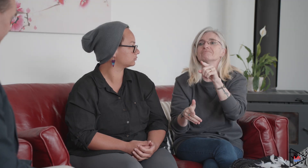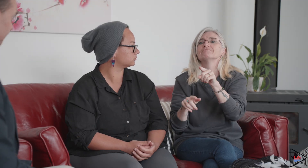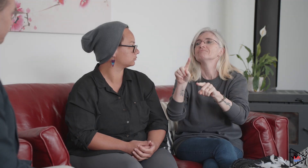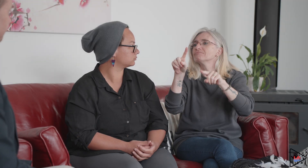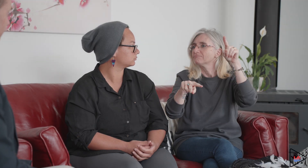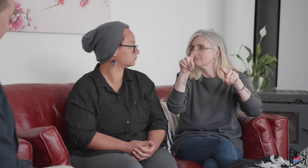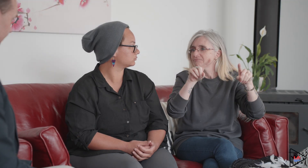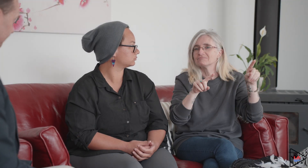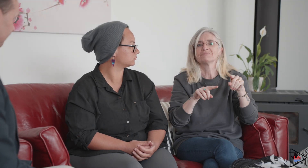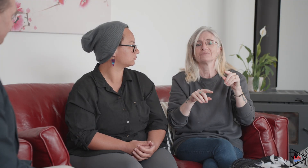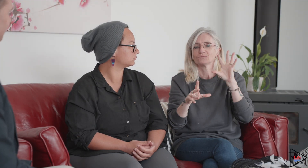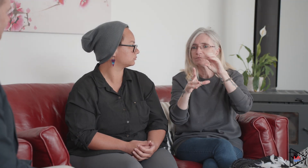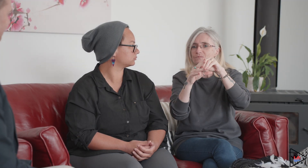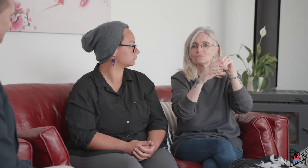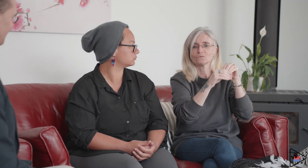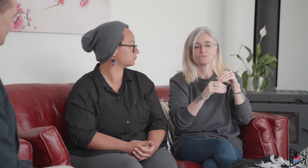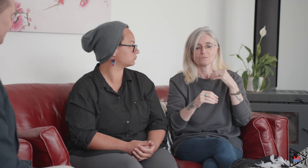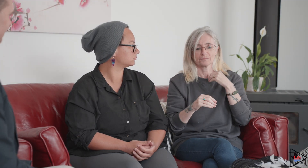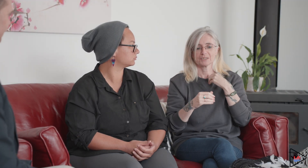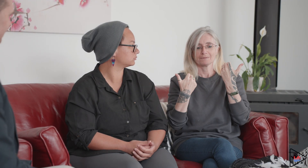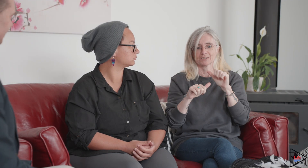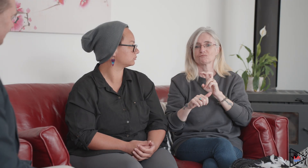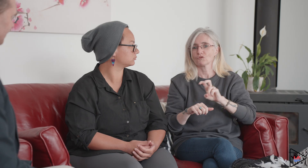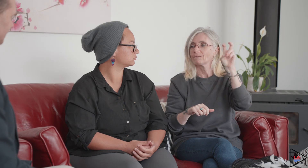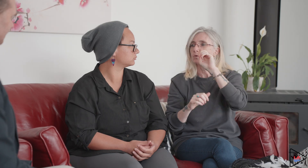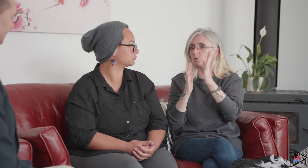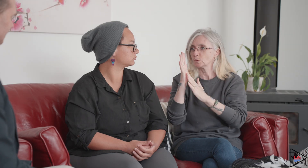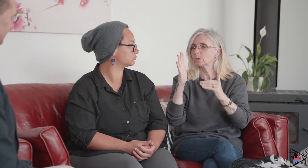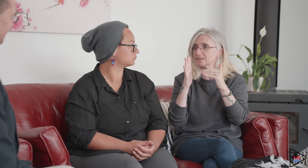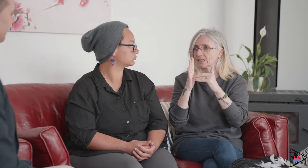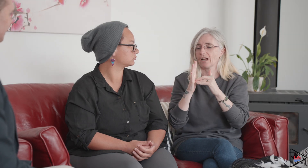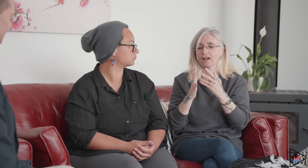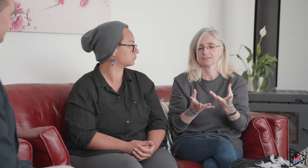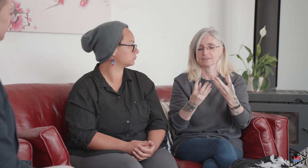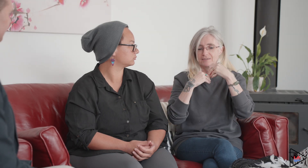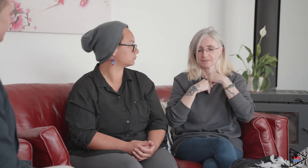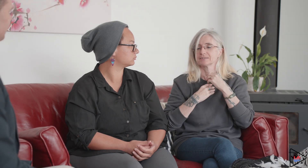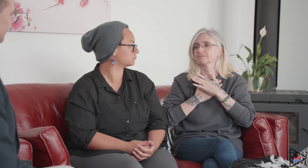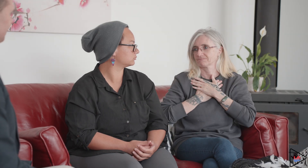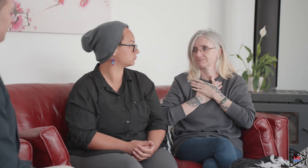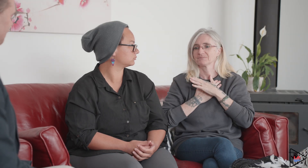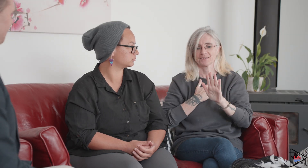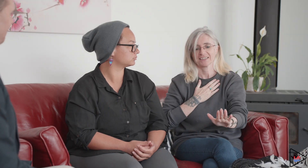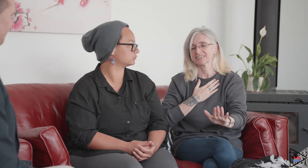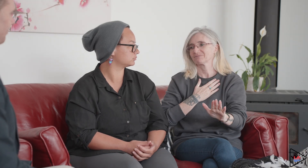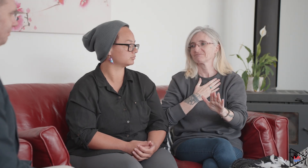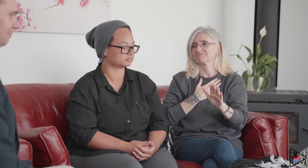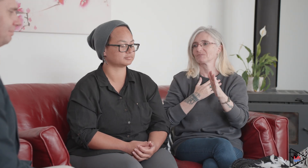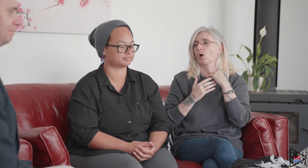my respects, been to different marae around the country and so for me this represents